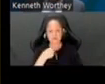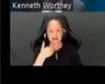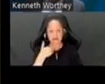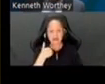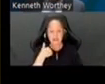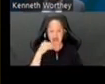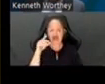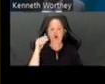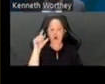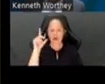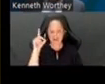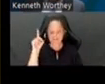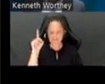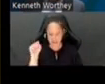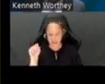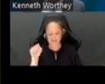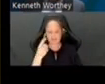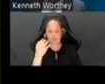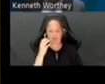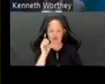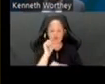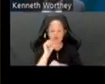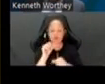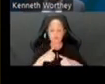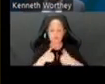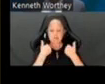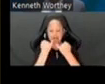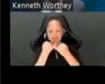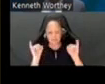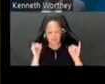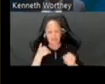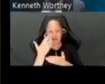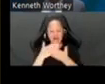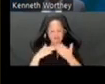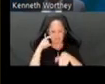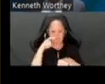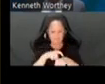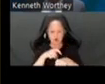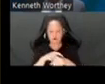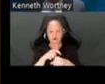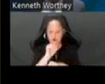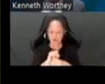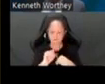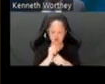She wants to live more independently. She wants to receive social security. She's trying